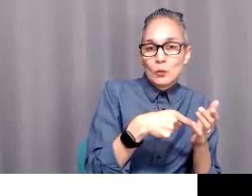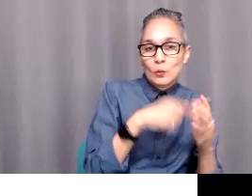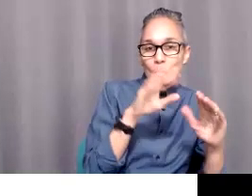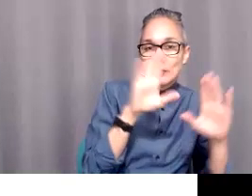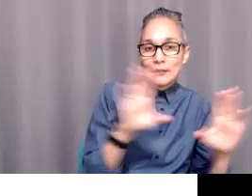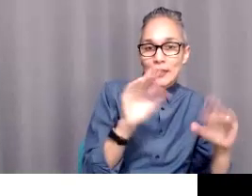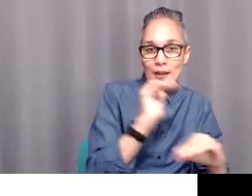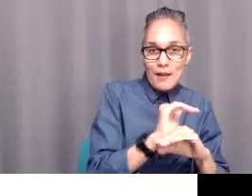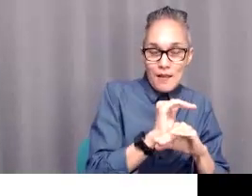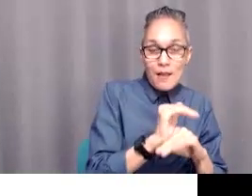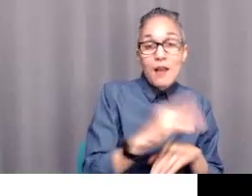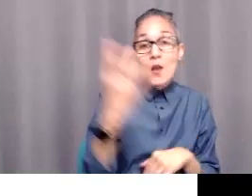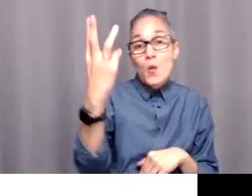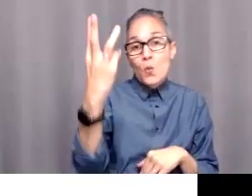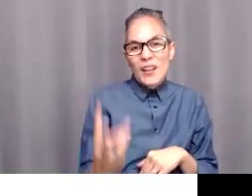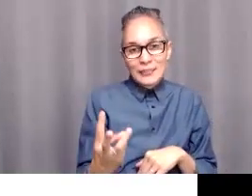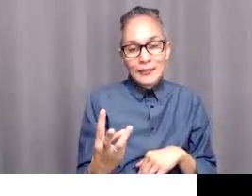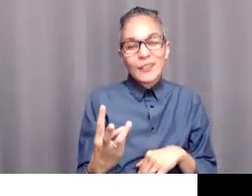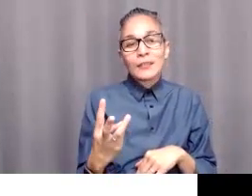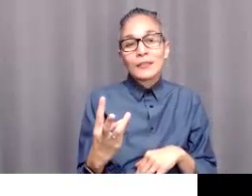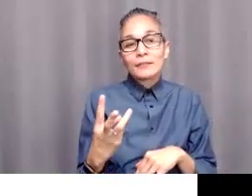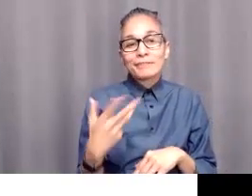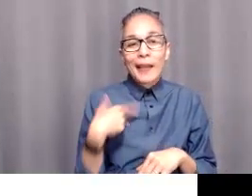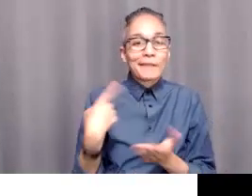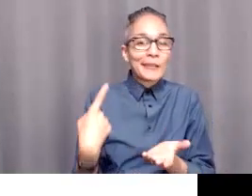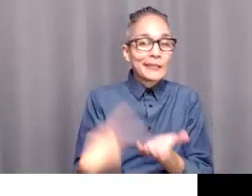And then on Wednesday, there's a discussion that's due.